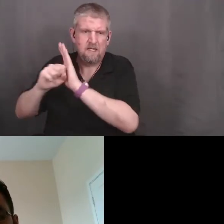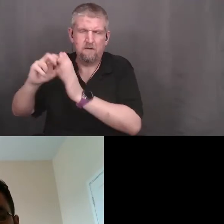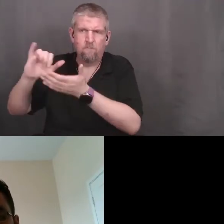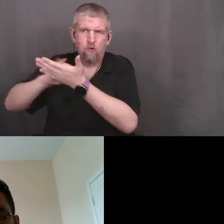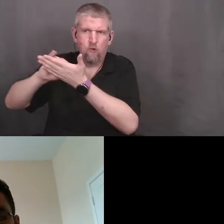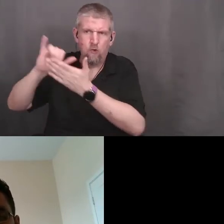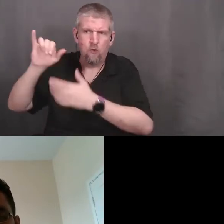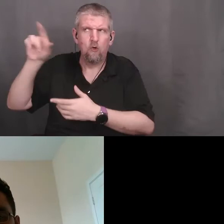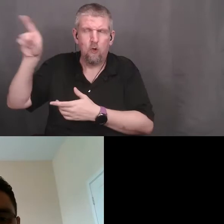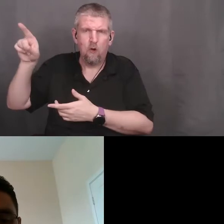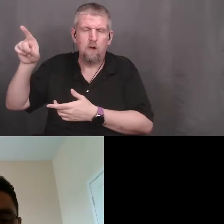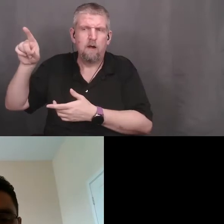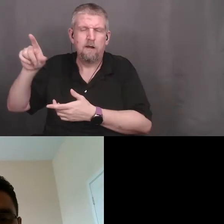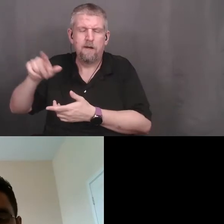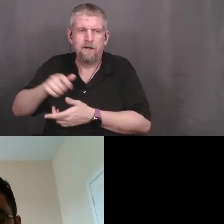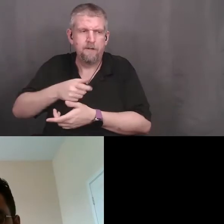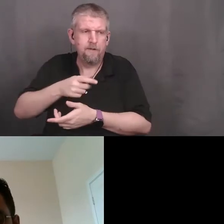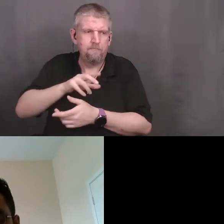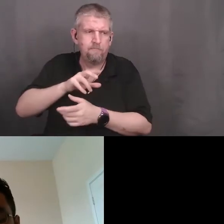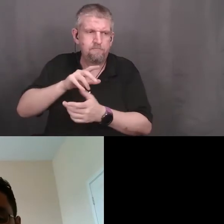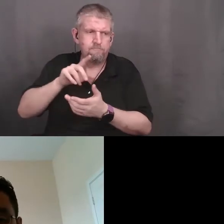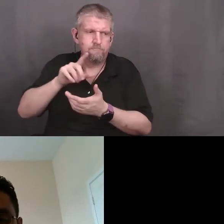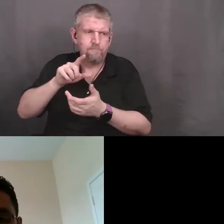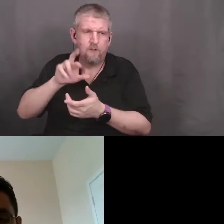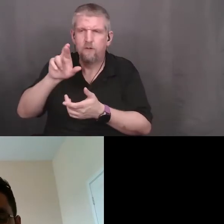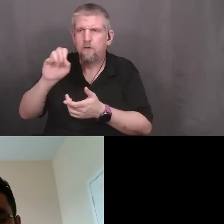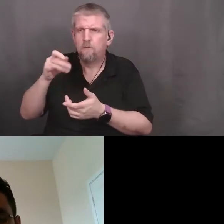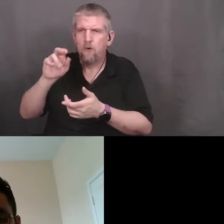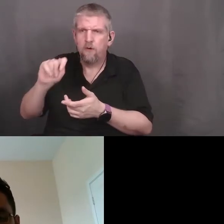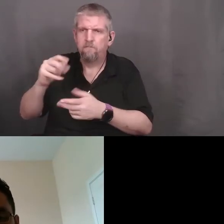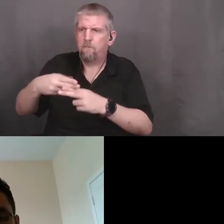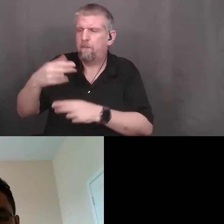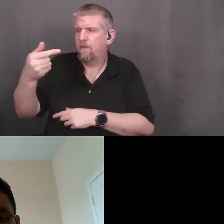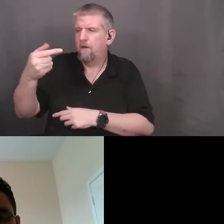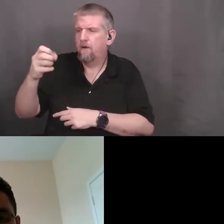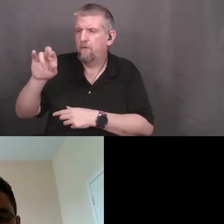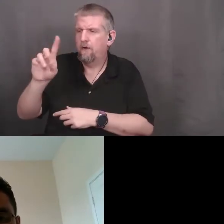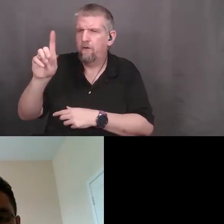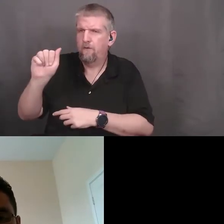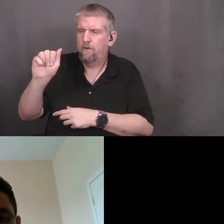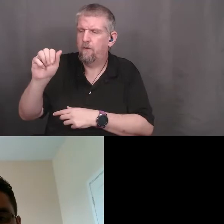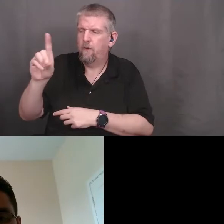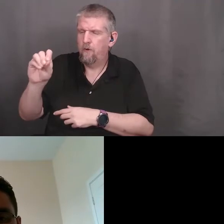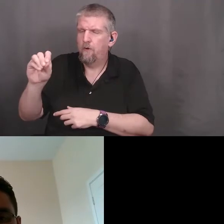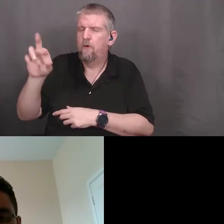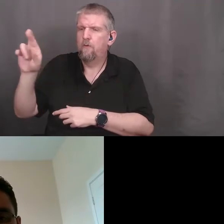in which a reporter, Geraldo Rivera, actually went to a facility where children